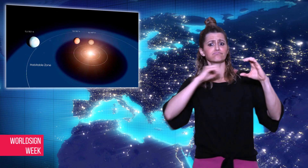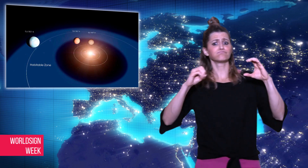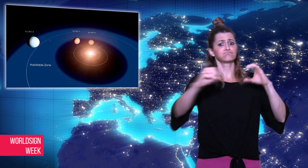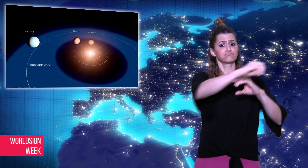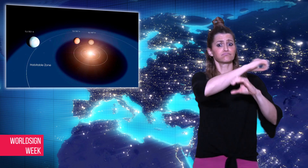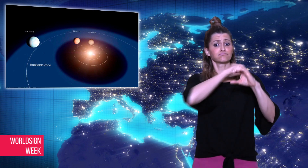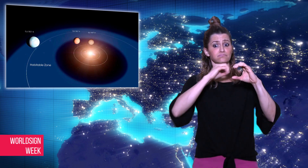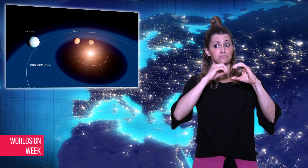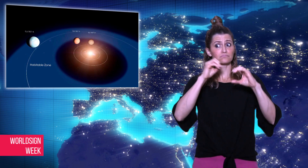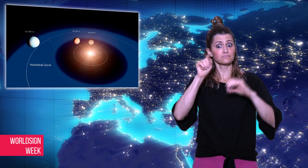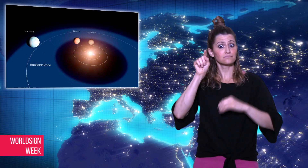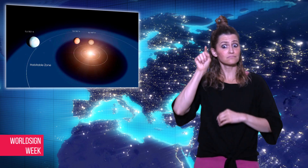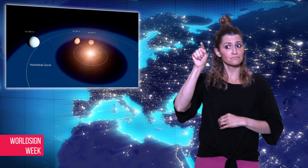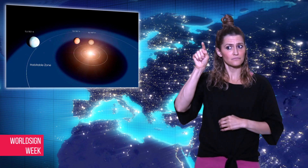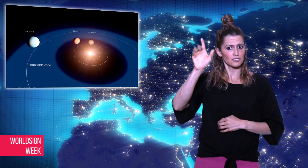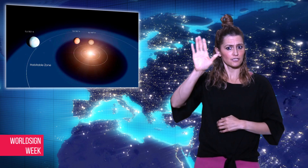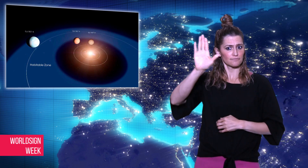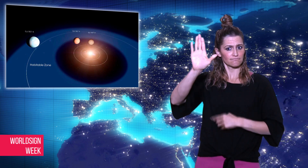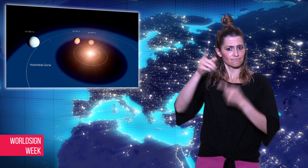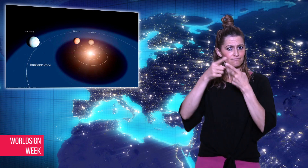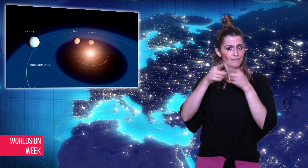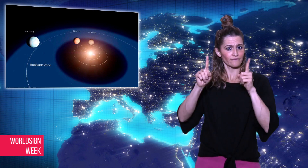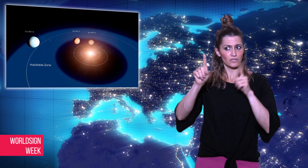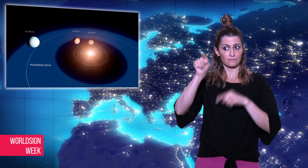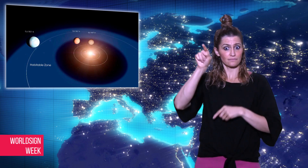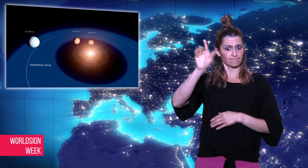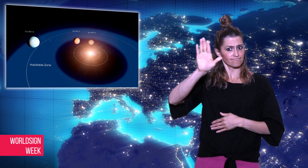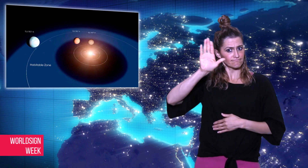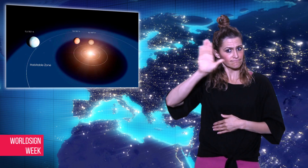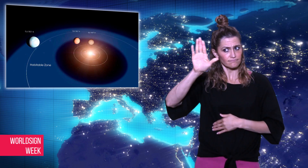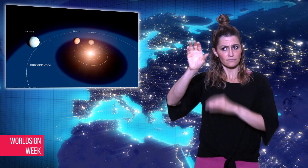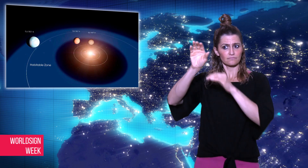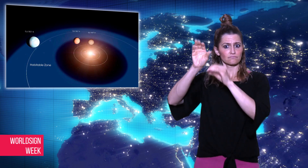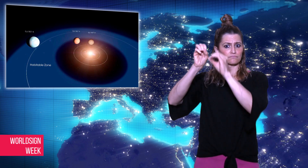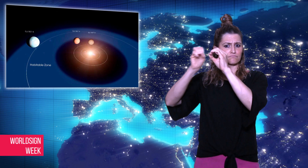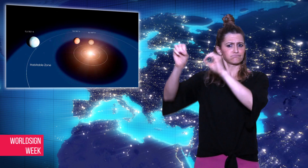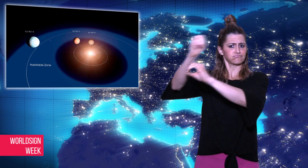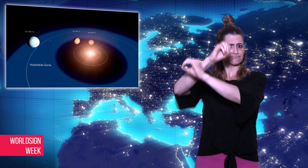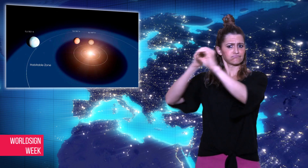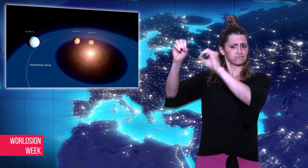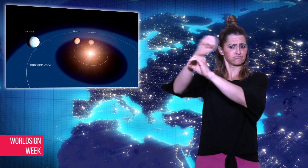outside our solar system.